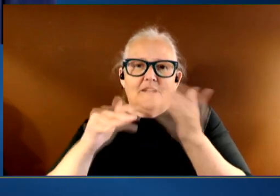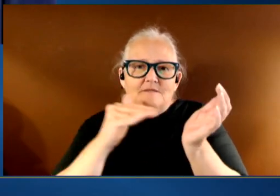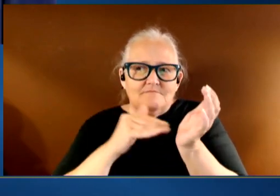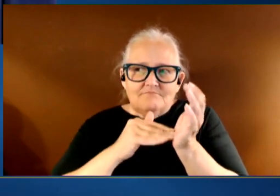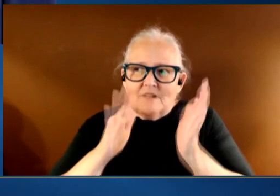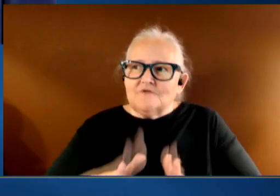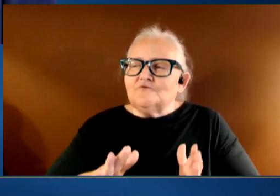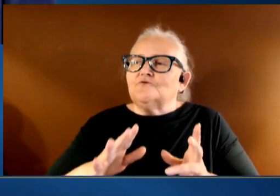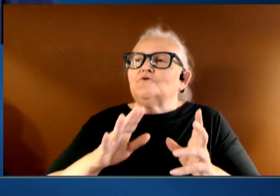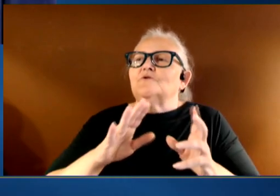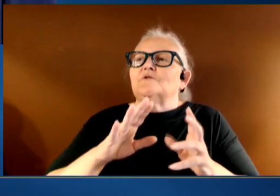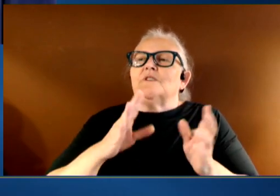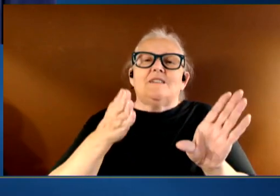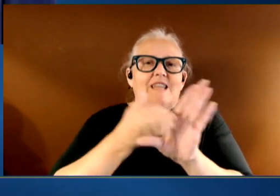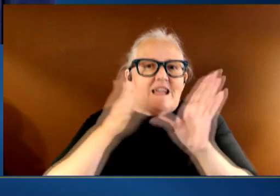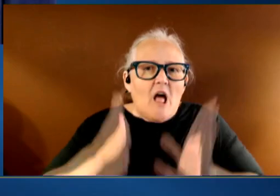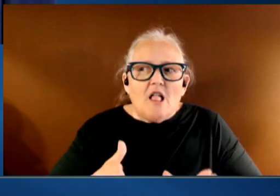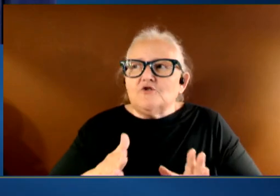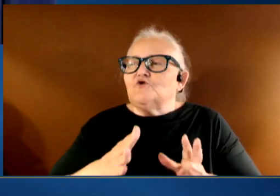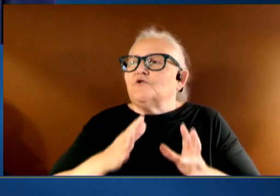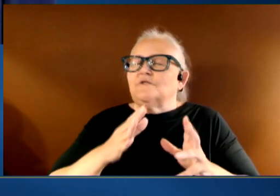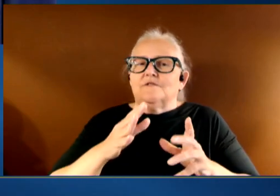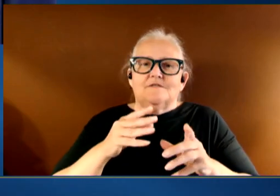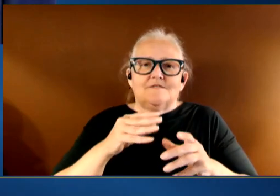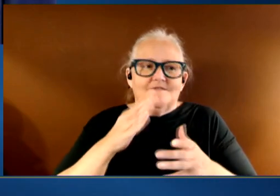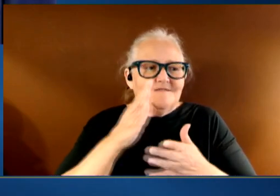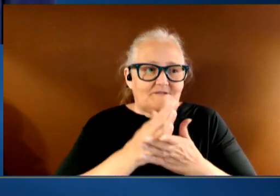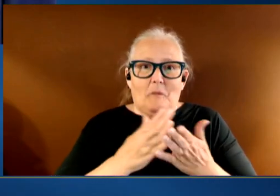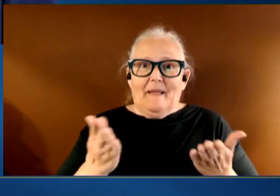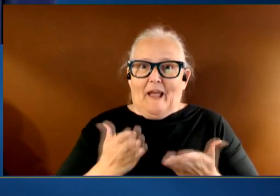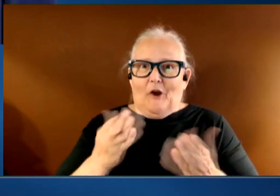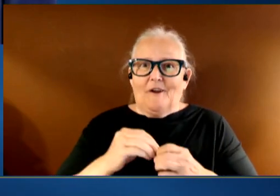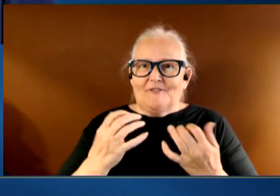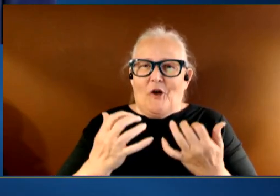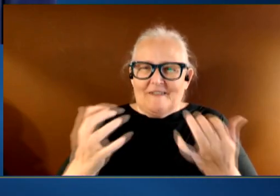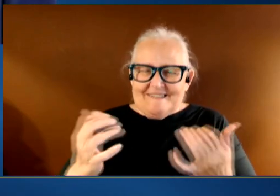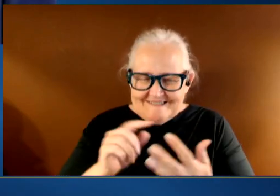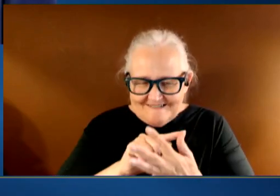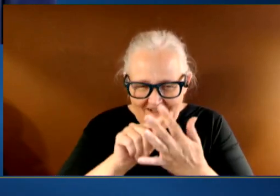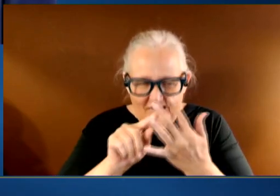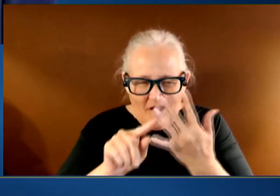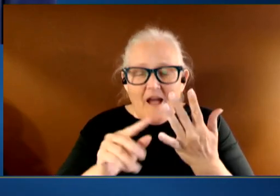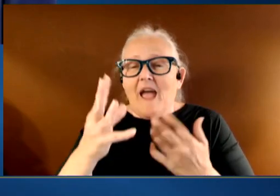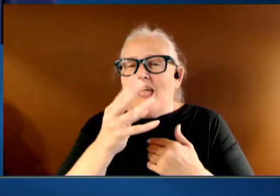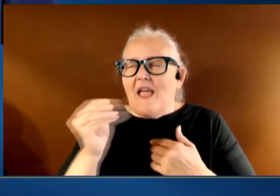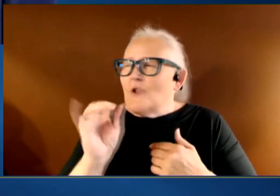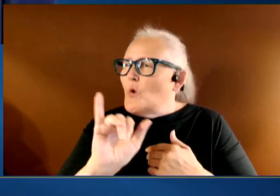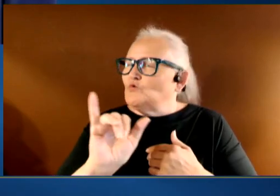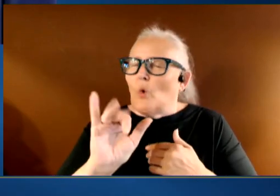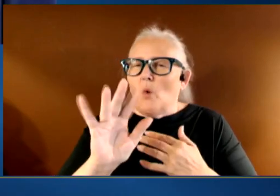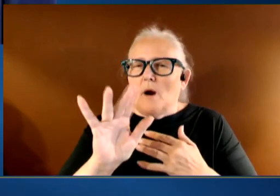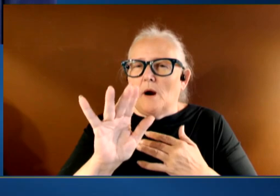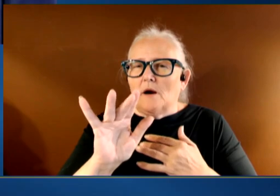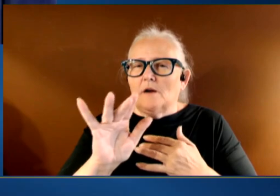psychologists here in the audience, and also, we have social workers who I think